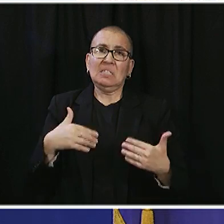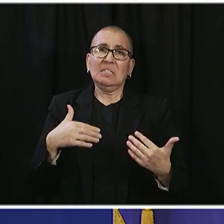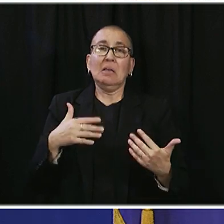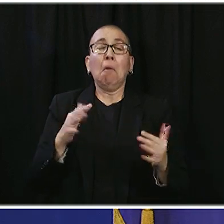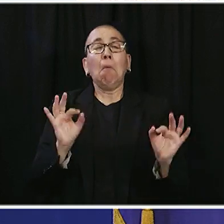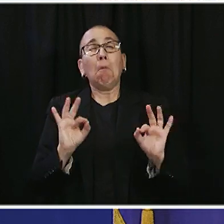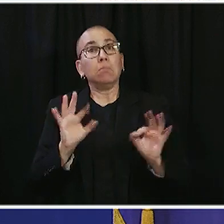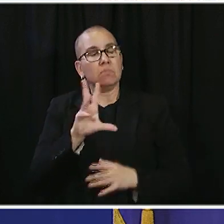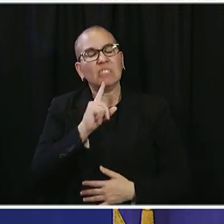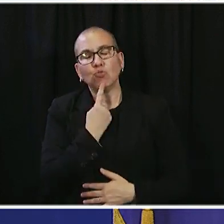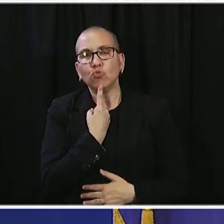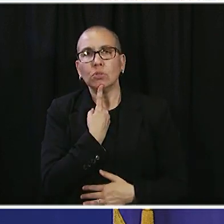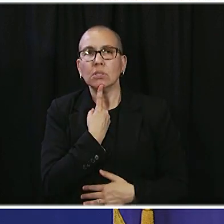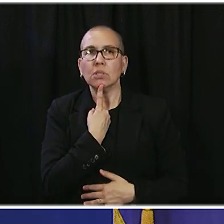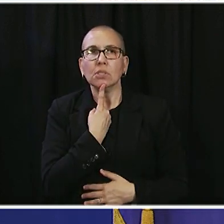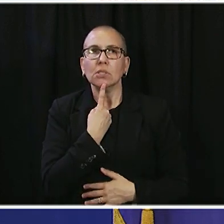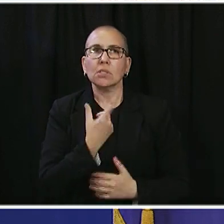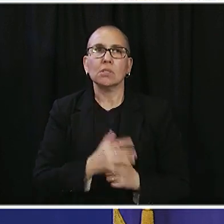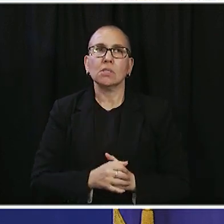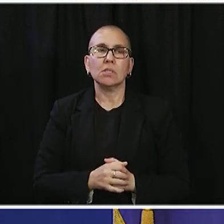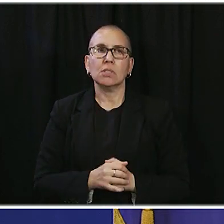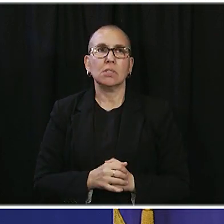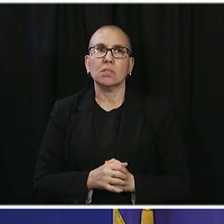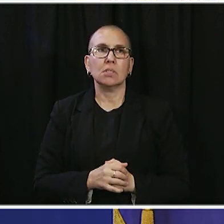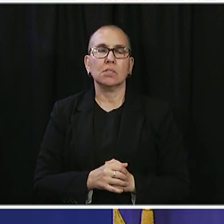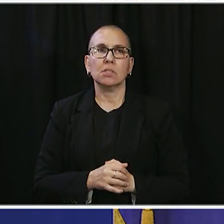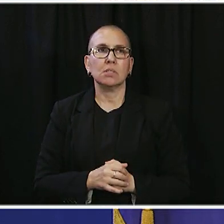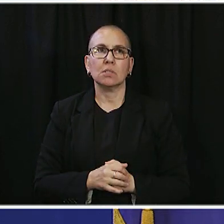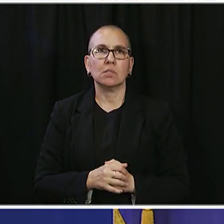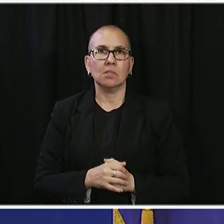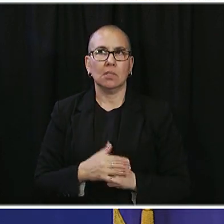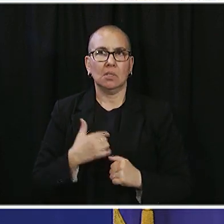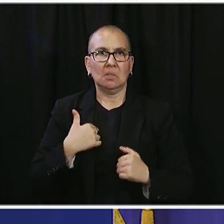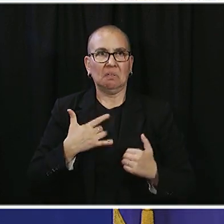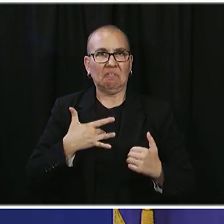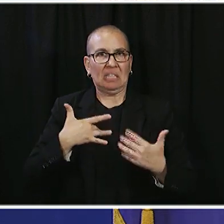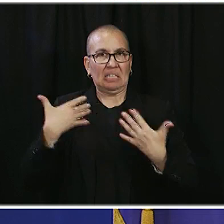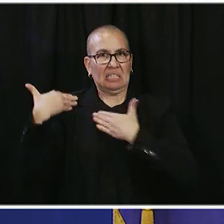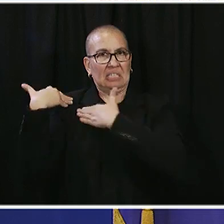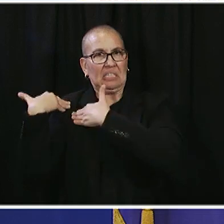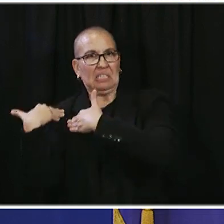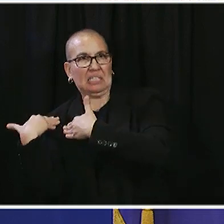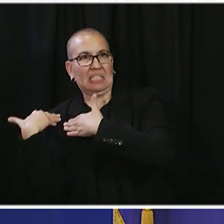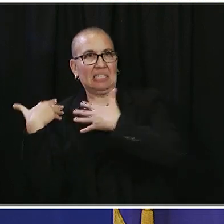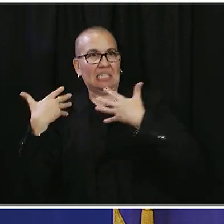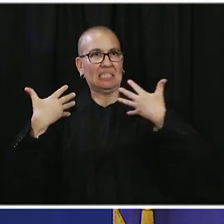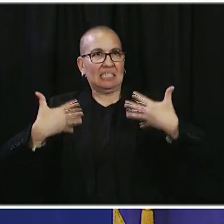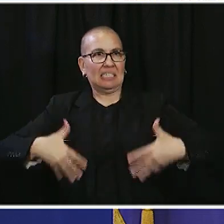SO I TAKE THIS VERY SERIOUSLY. I THE DID SOMETHING THAT I NEVER